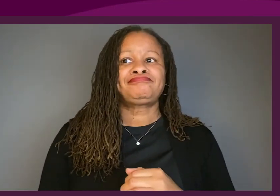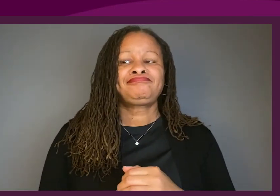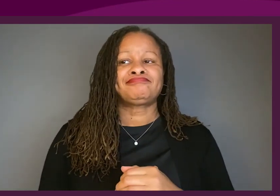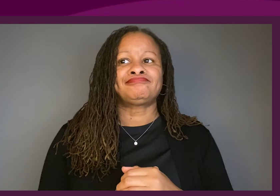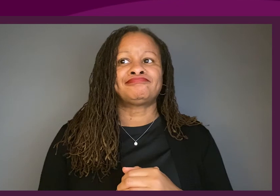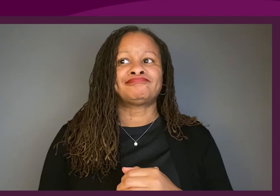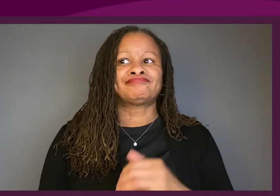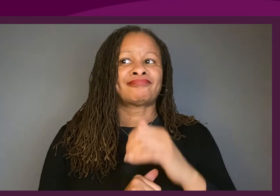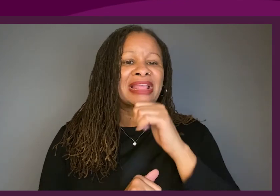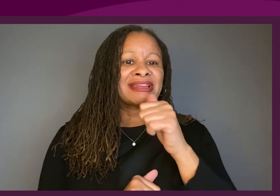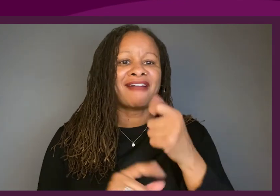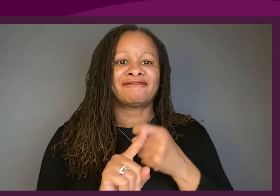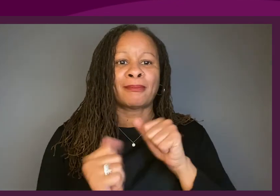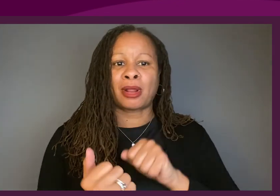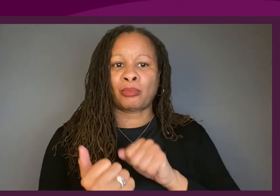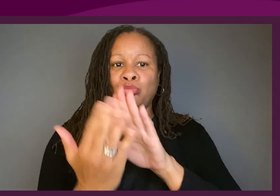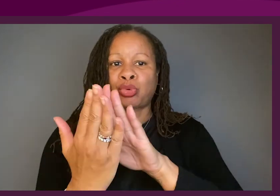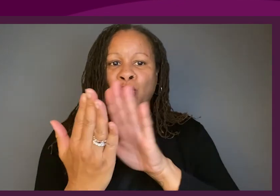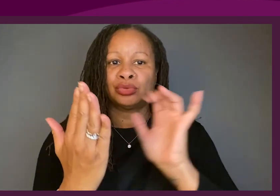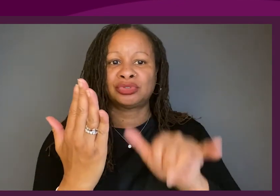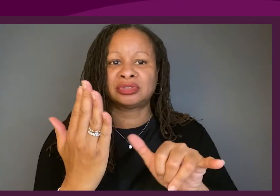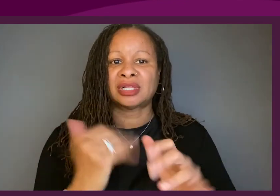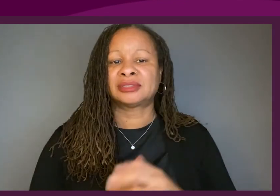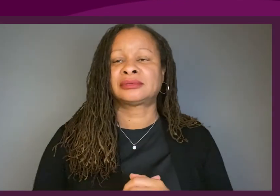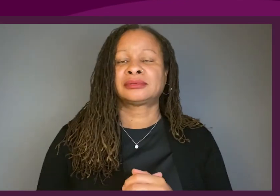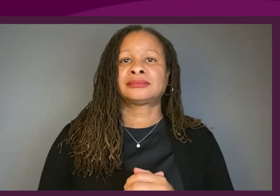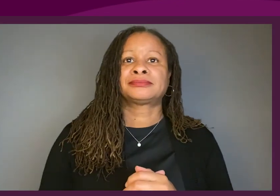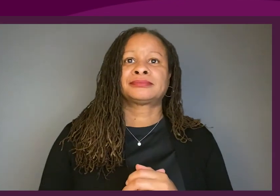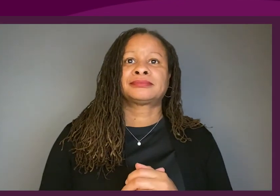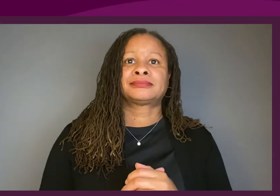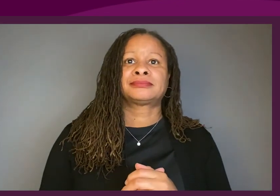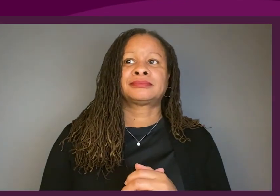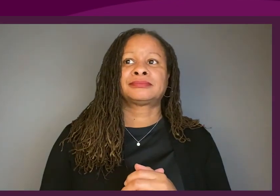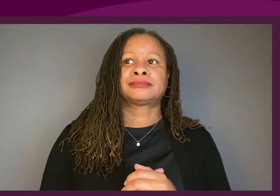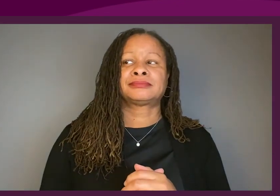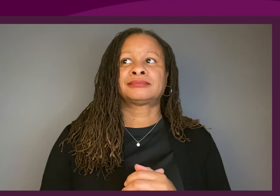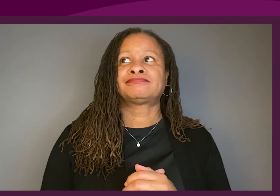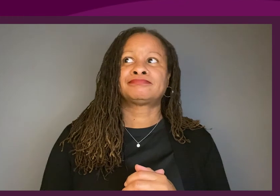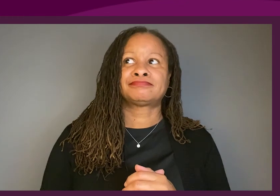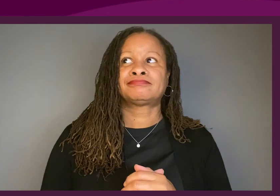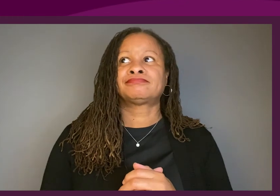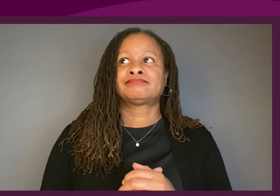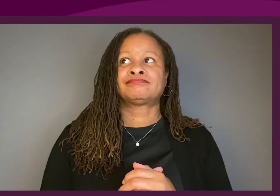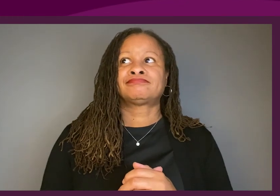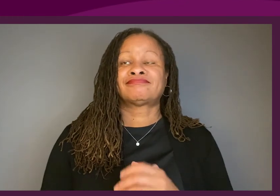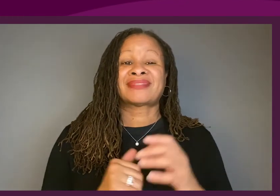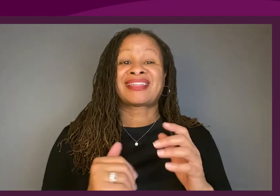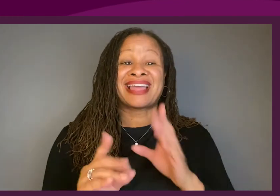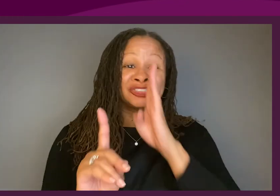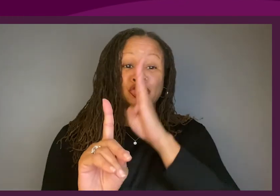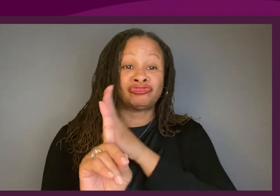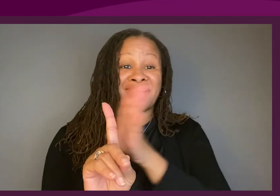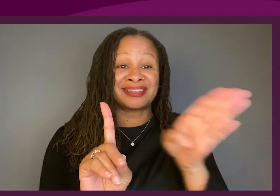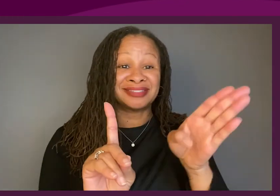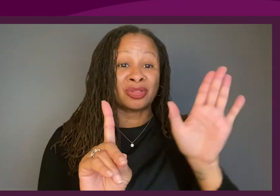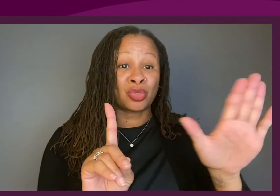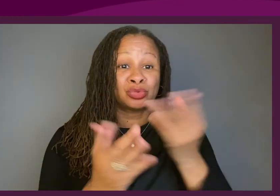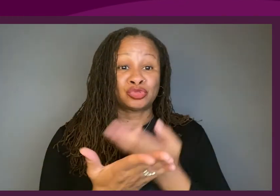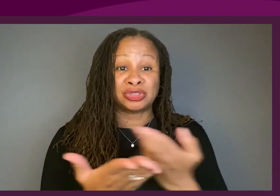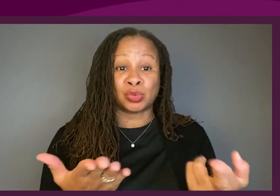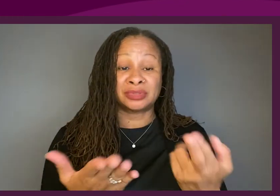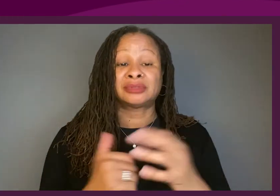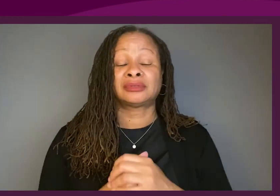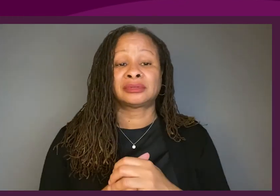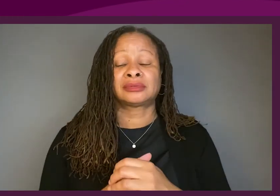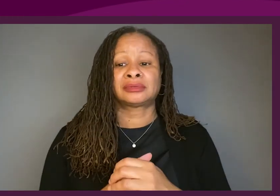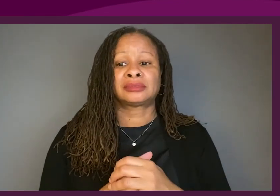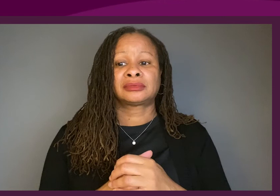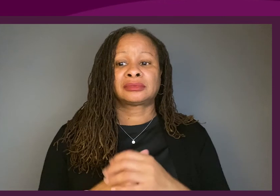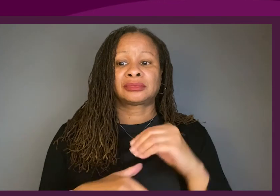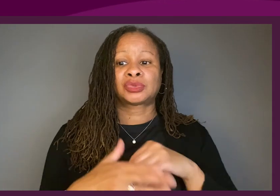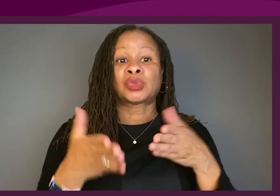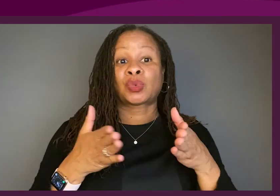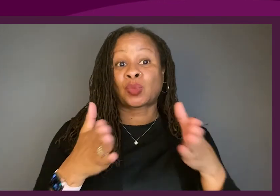way that doesn't support community leadership or steps in front of community leaders, the